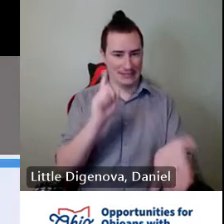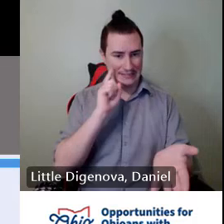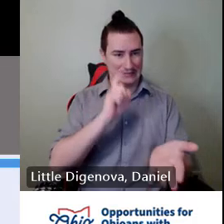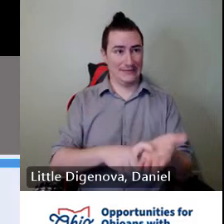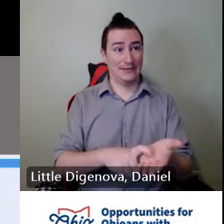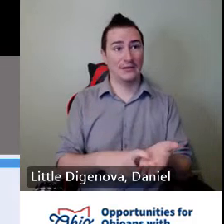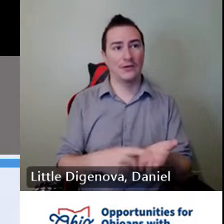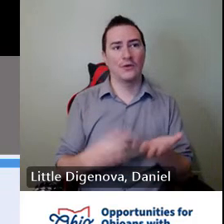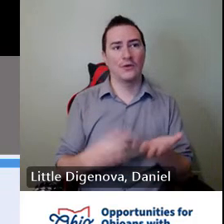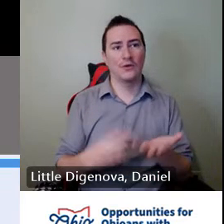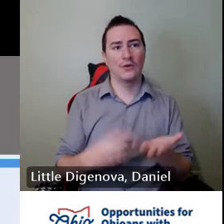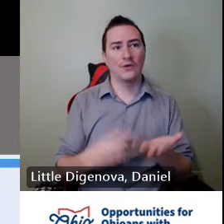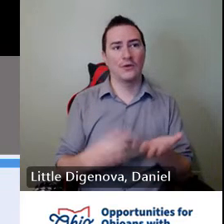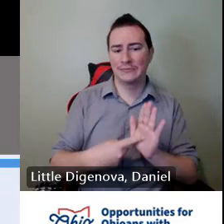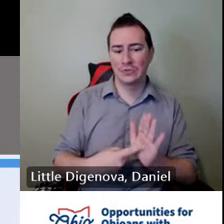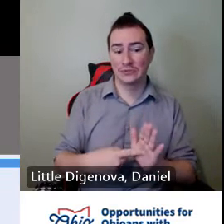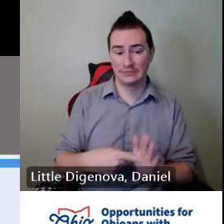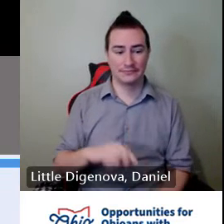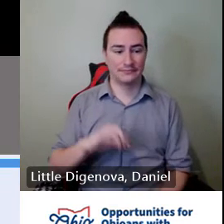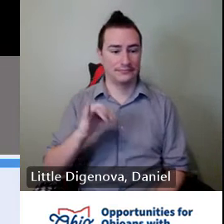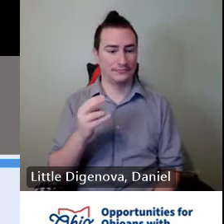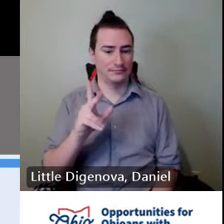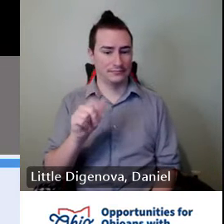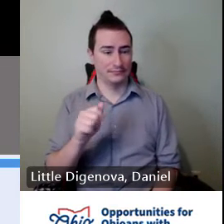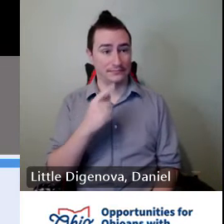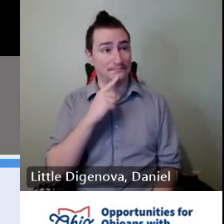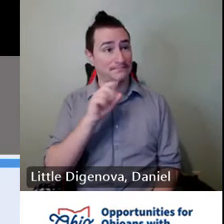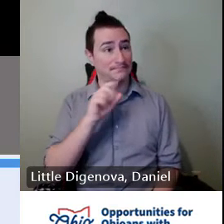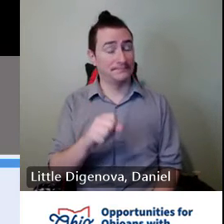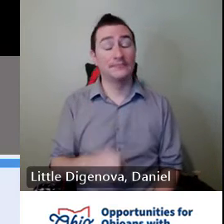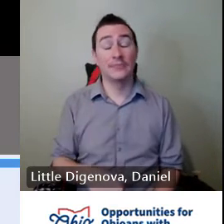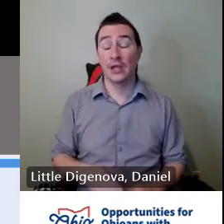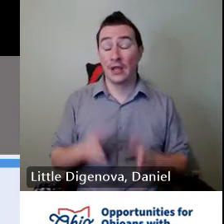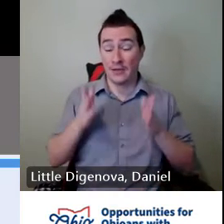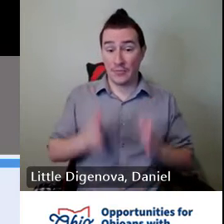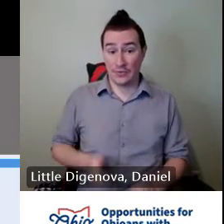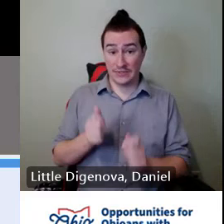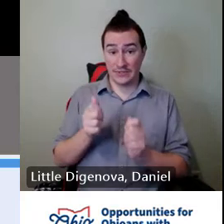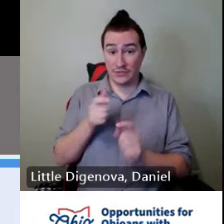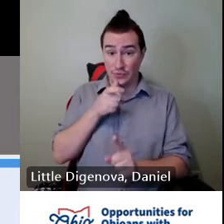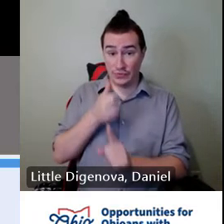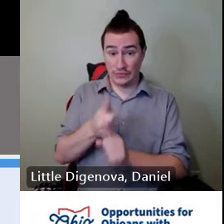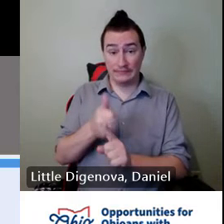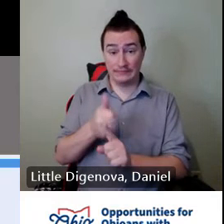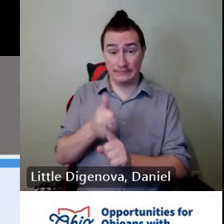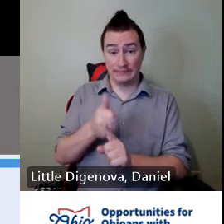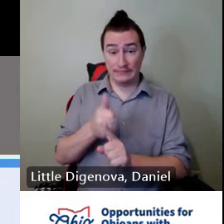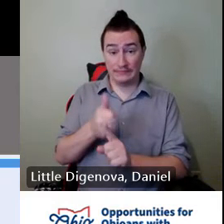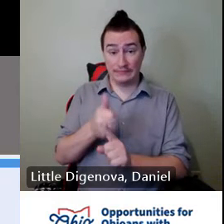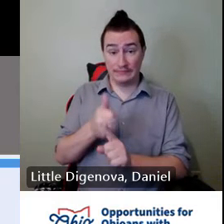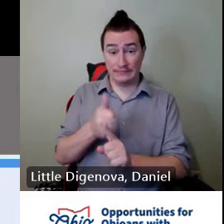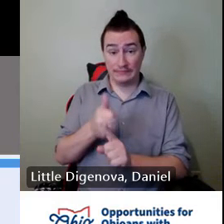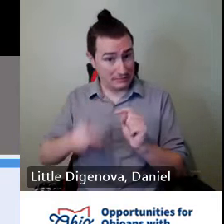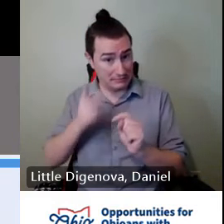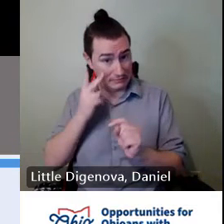Julia: Sure. An individual with an invisible disability may experience some of these symptoms, but would rarely experience them all.